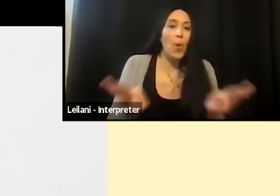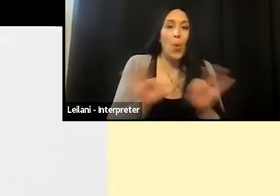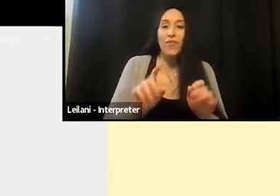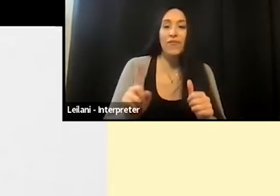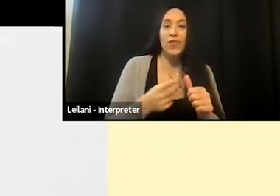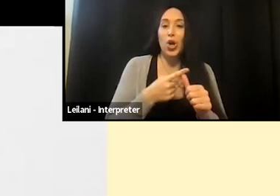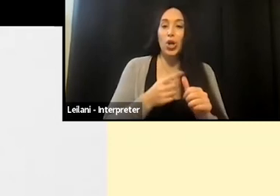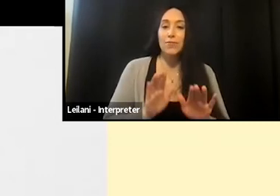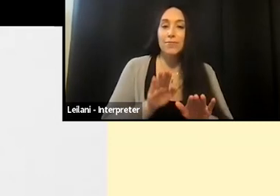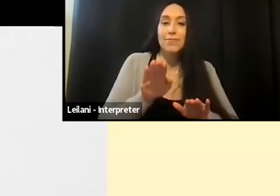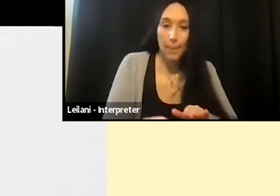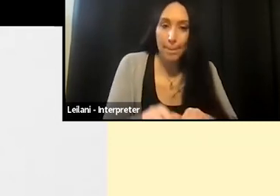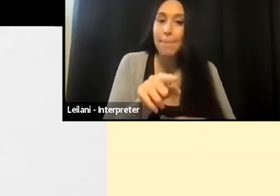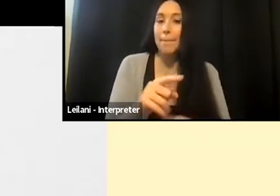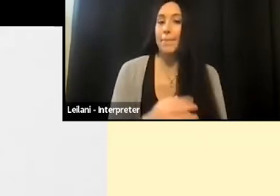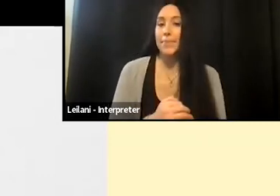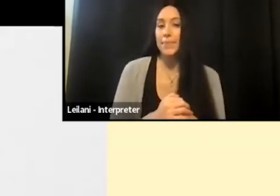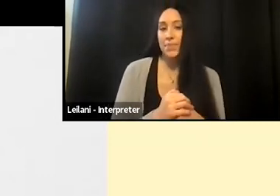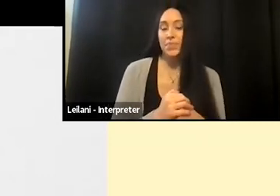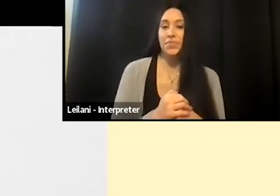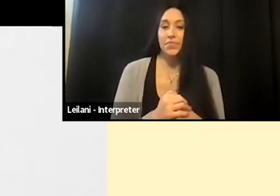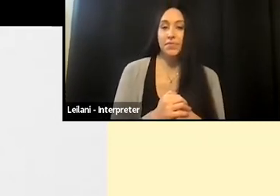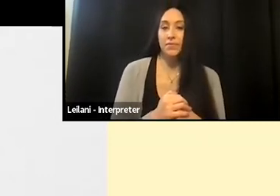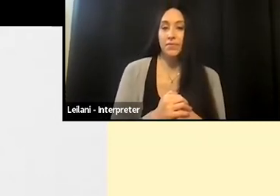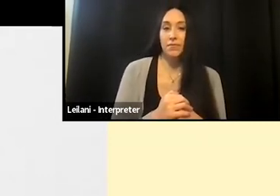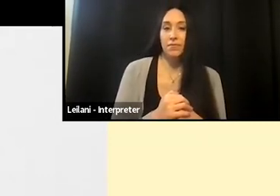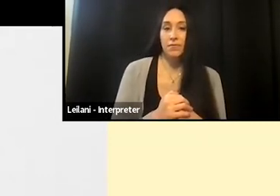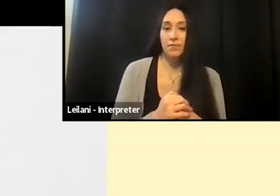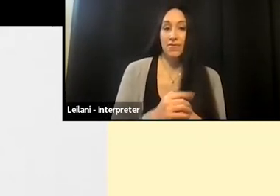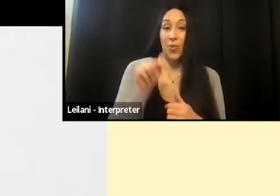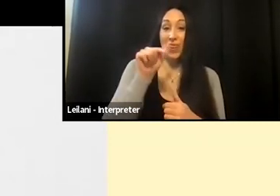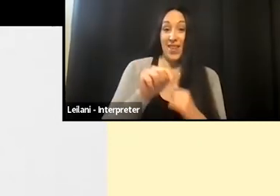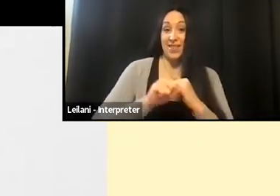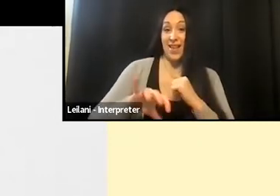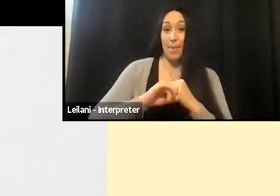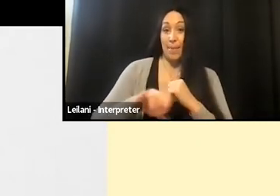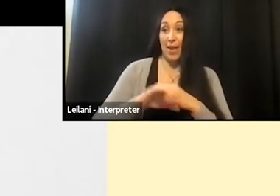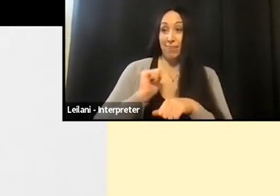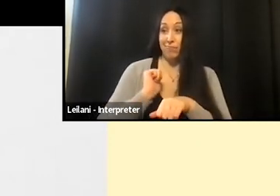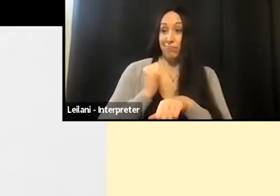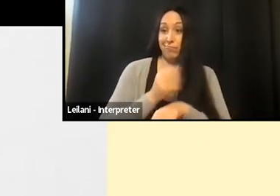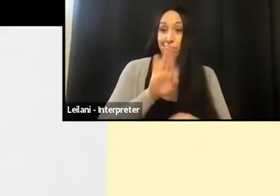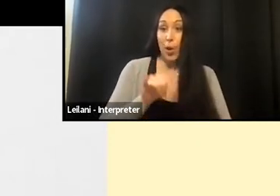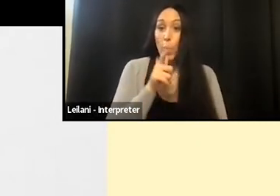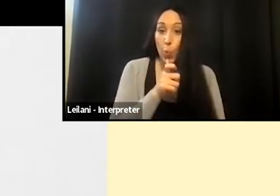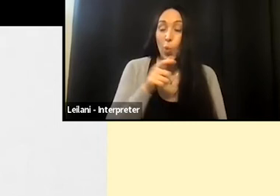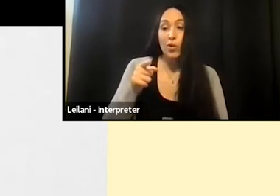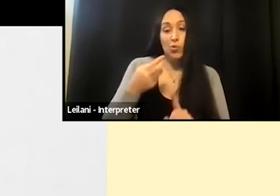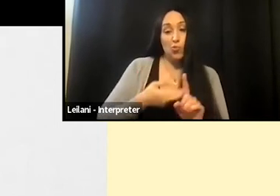And so this campaign was really built by renters speaking from their own experience